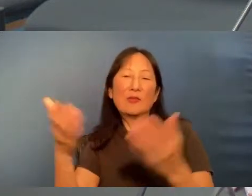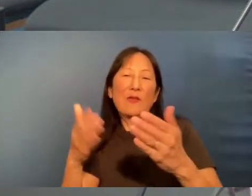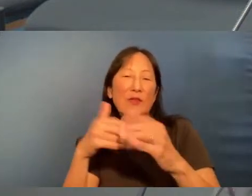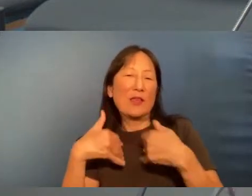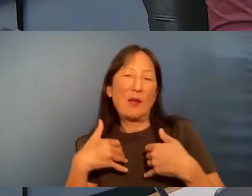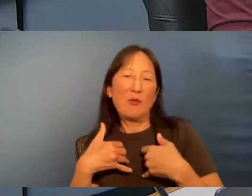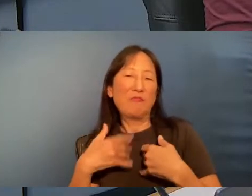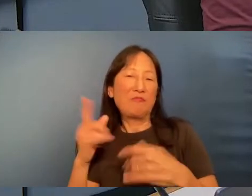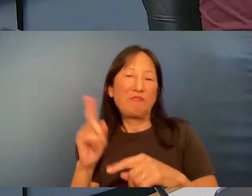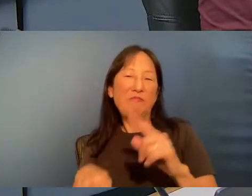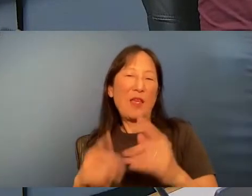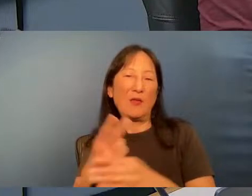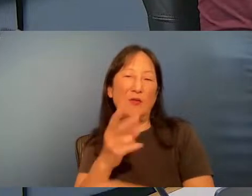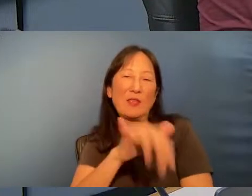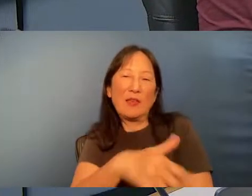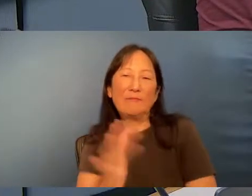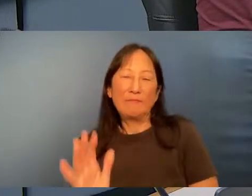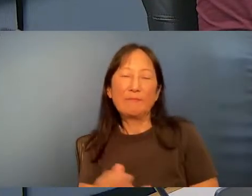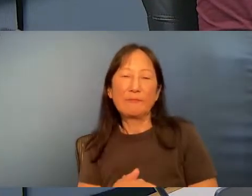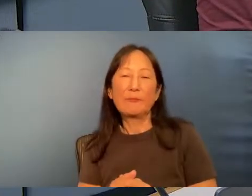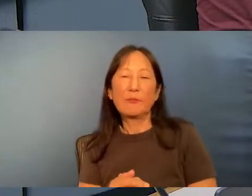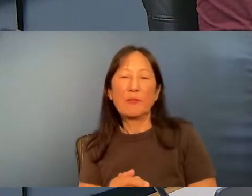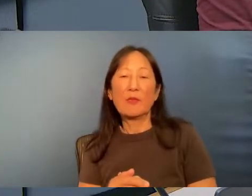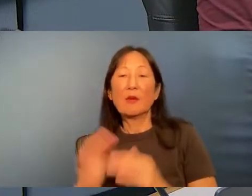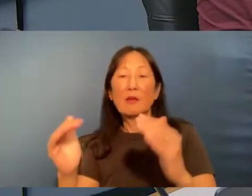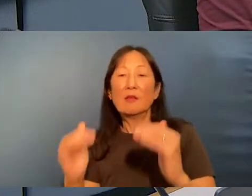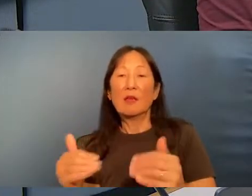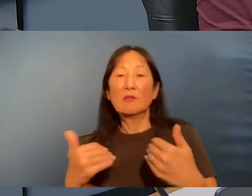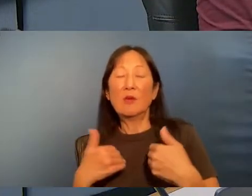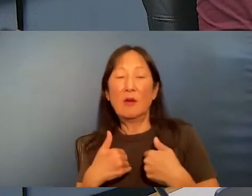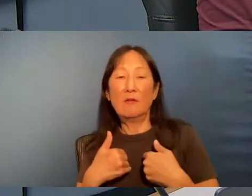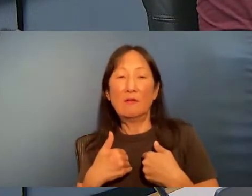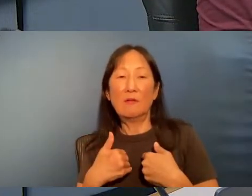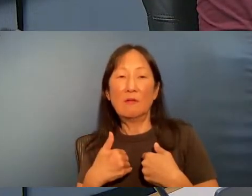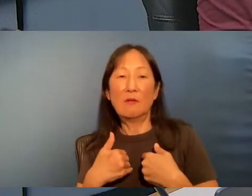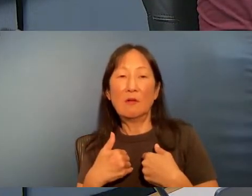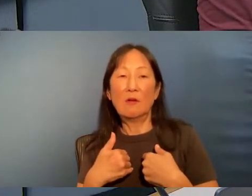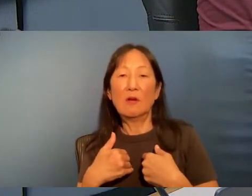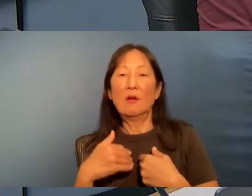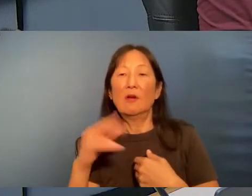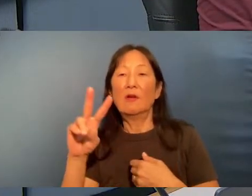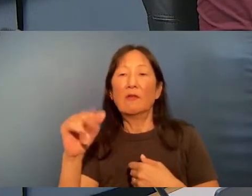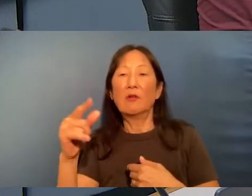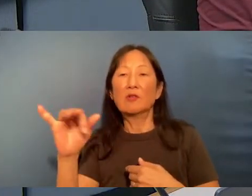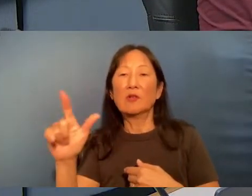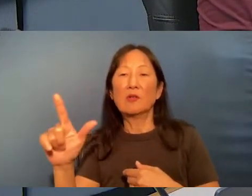Okay, thank you very much. Next we have Virgil Stinnett, national Federation